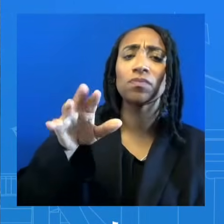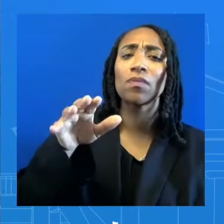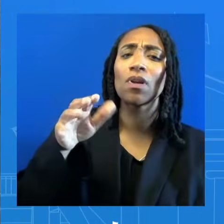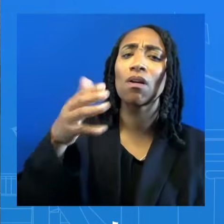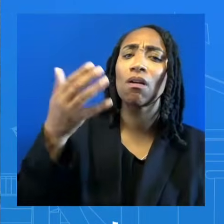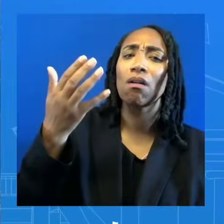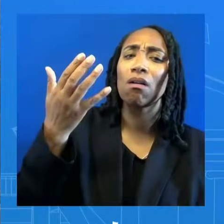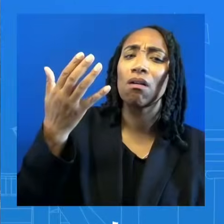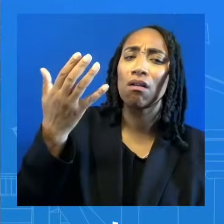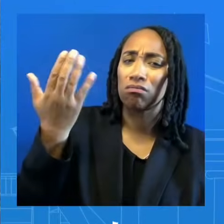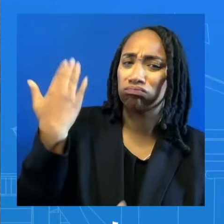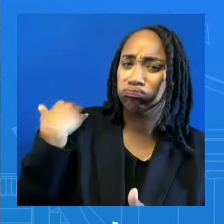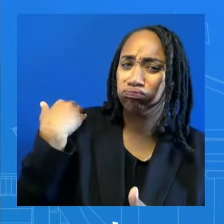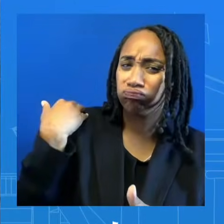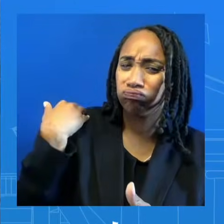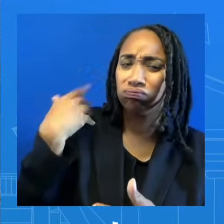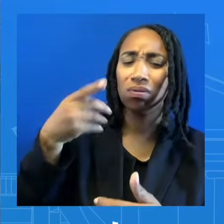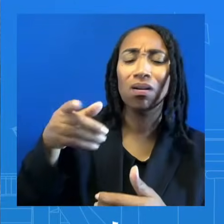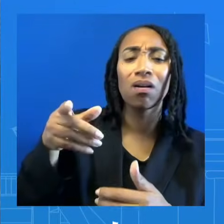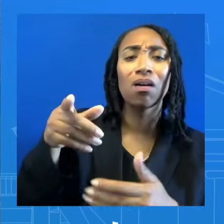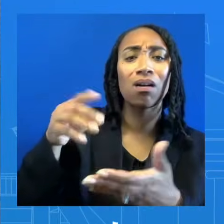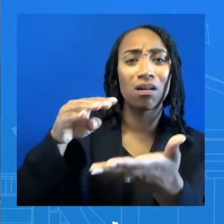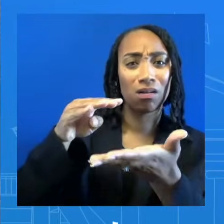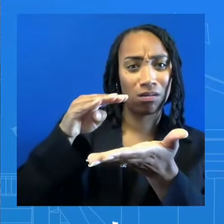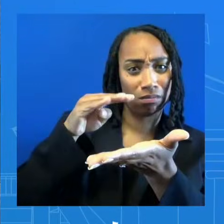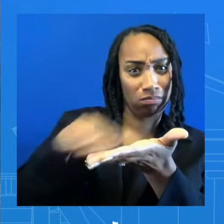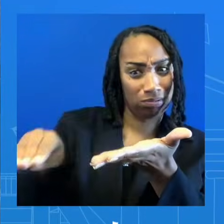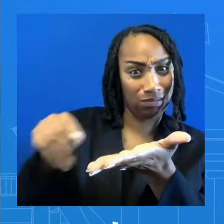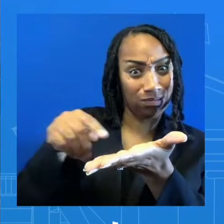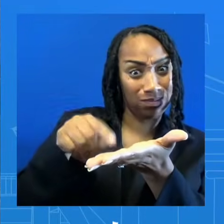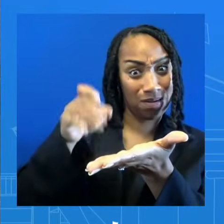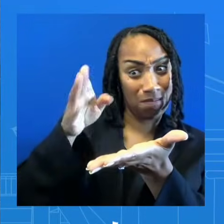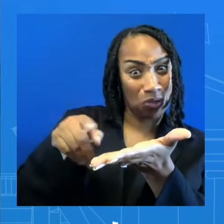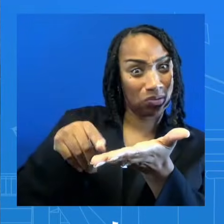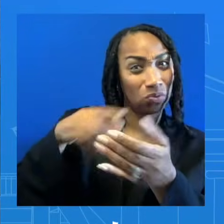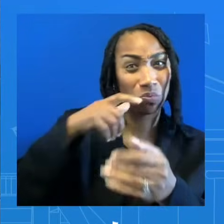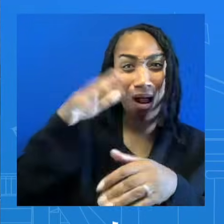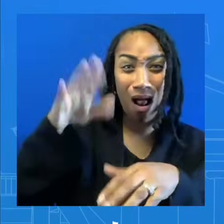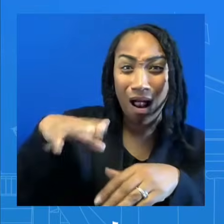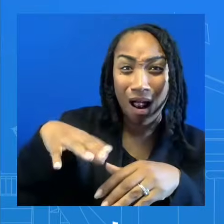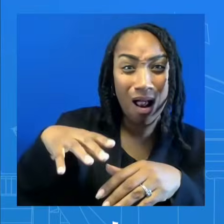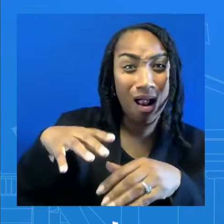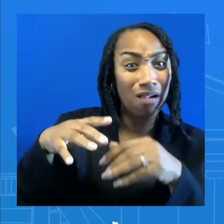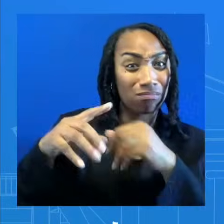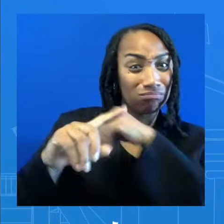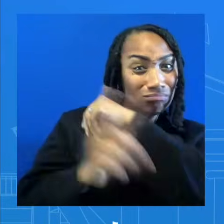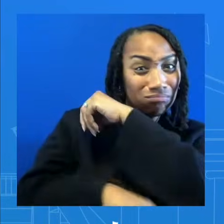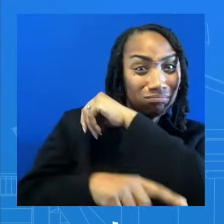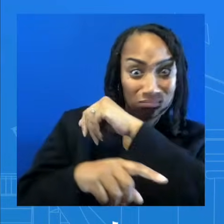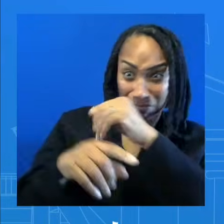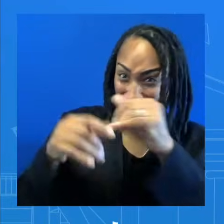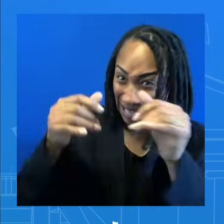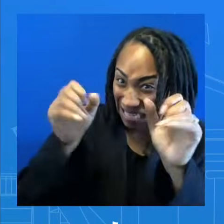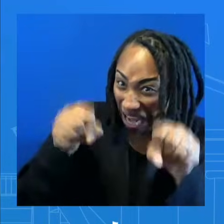but who might be a target of the incoming Trump administration. Is that still on the table? Ms. Jean-Pierre: I'm not going to get ahead of the president. As I said, we'll have more --